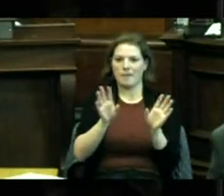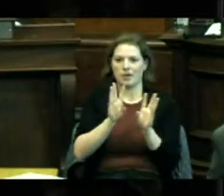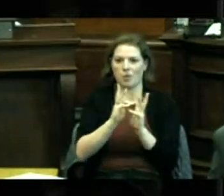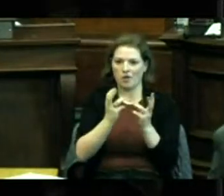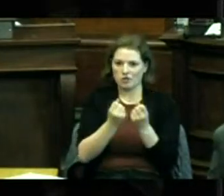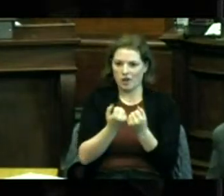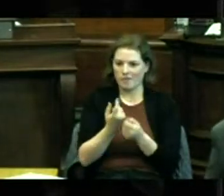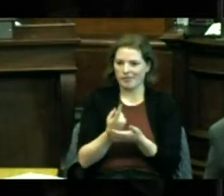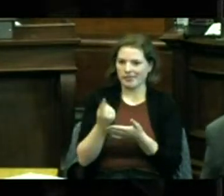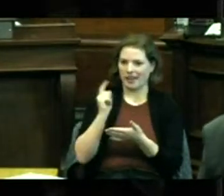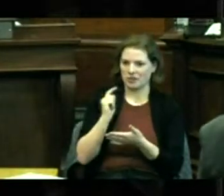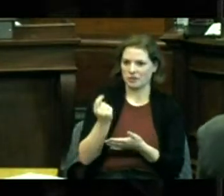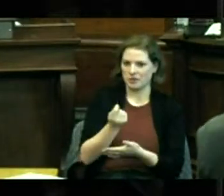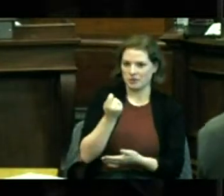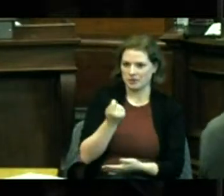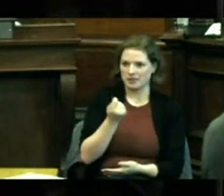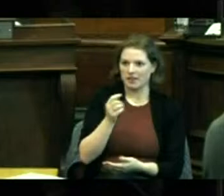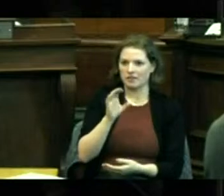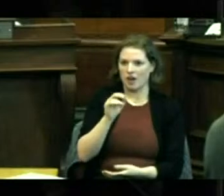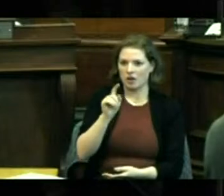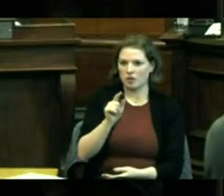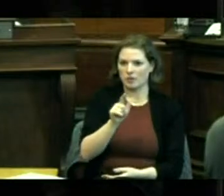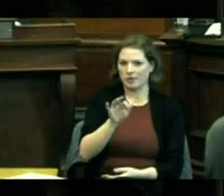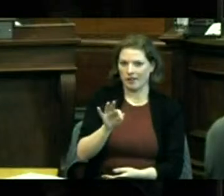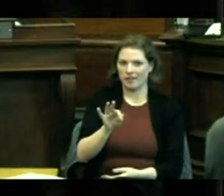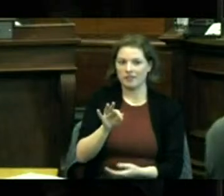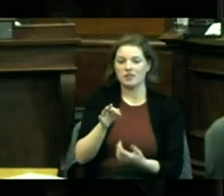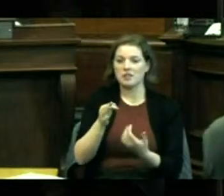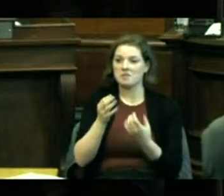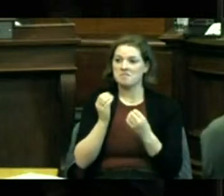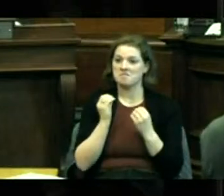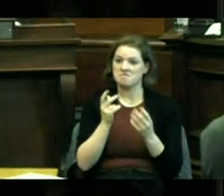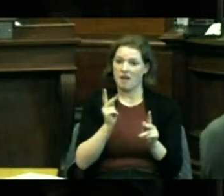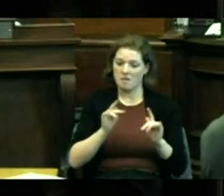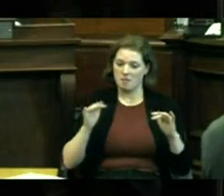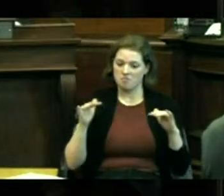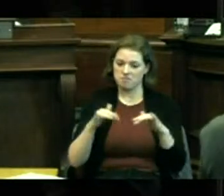schedule? Well, we just had our